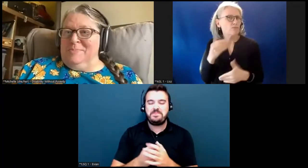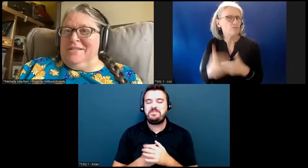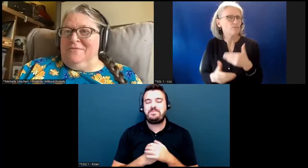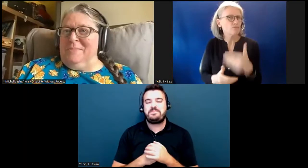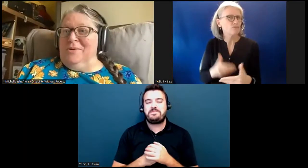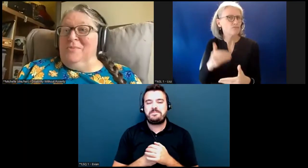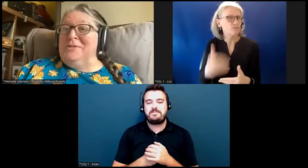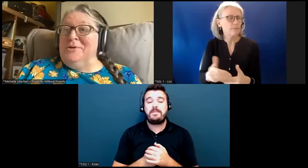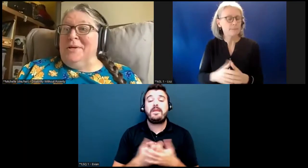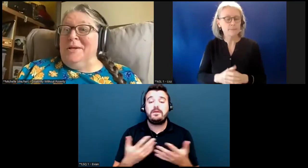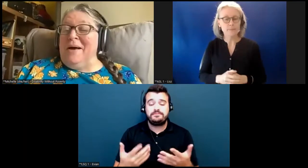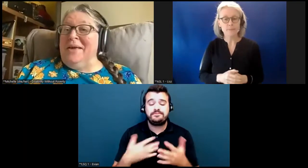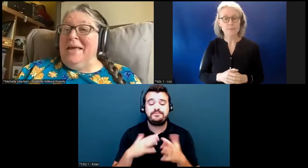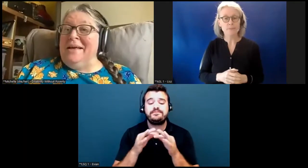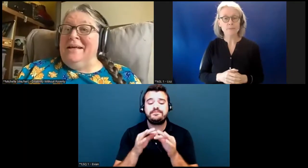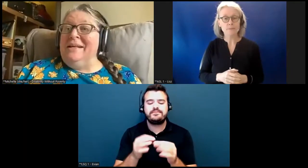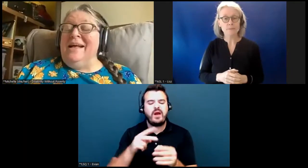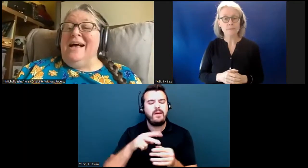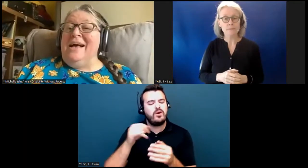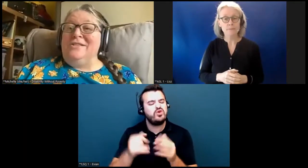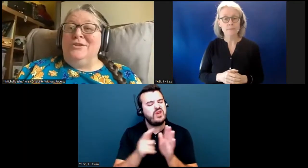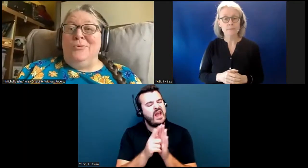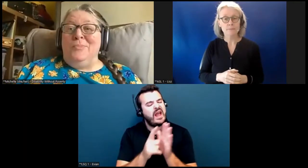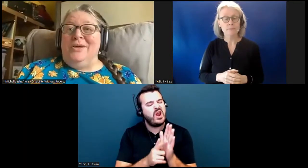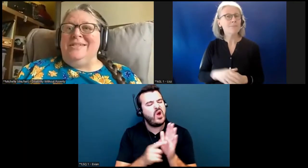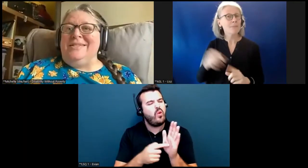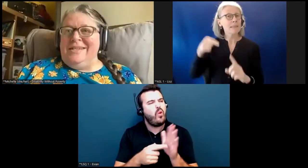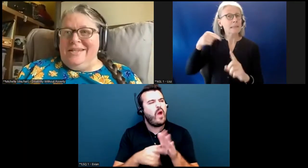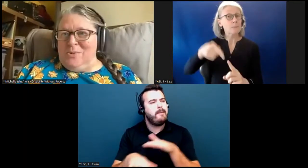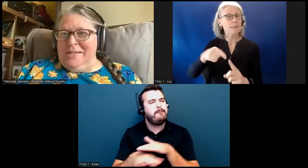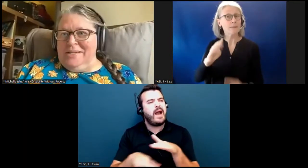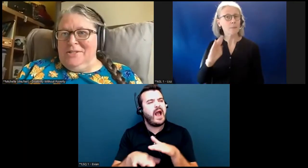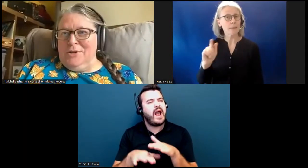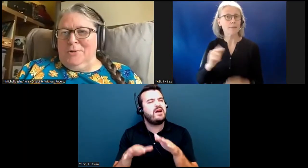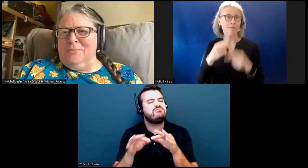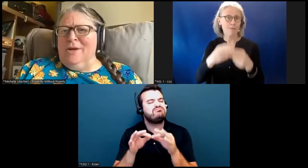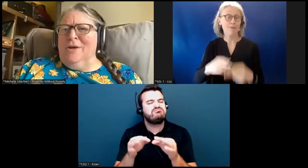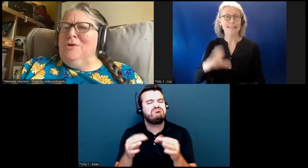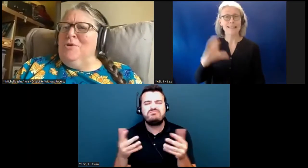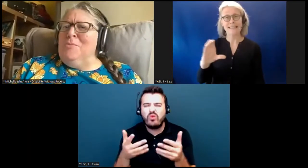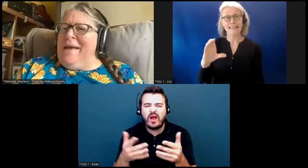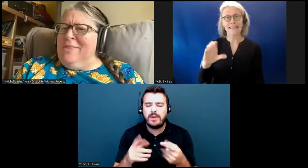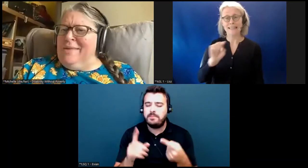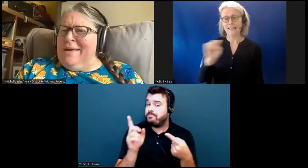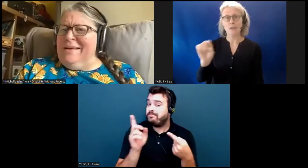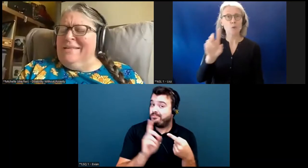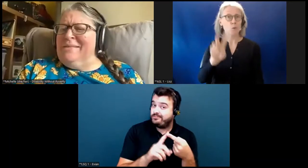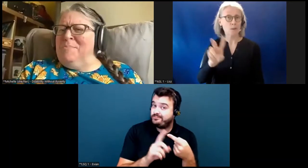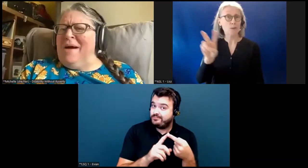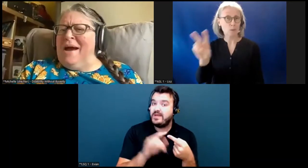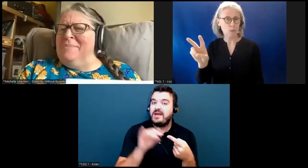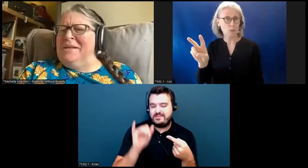SPECIFIC BILL WE ARE TALKING ABOUT HERE HAS A NUMBER, C22. YOU MAY THINK THAT PERHAPS